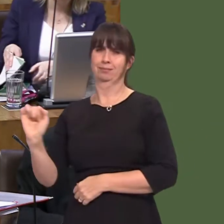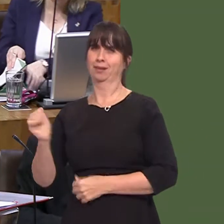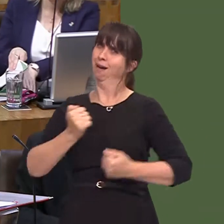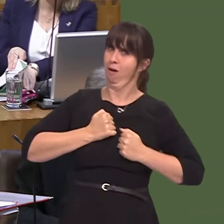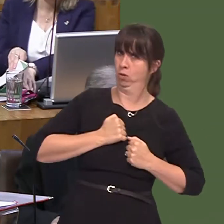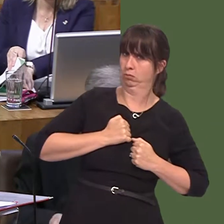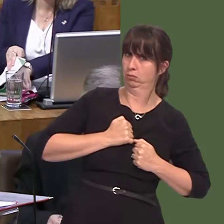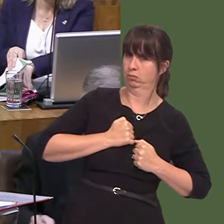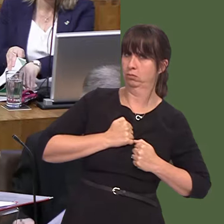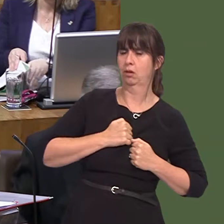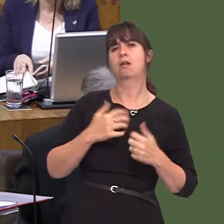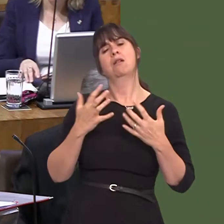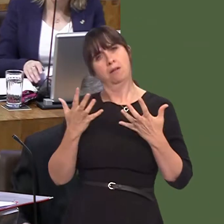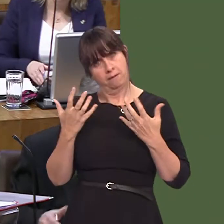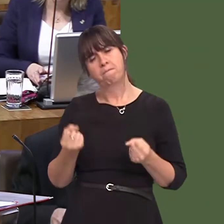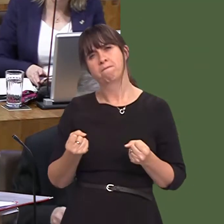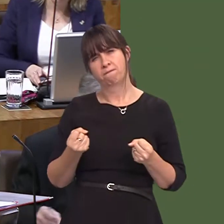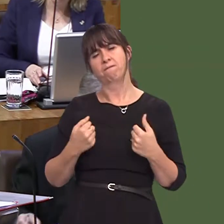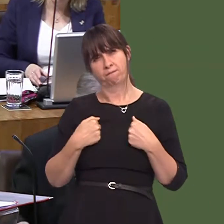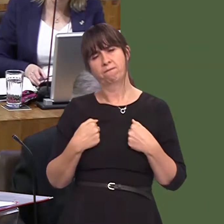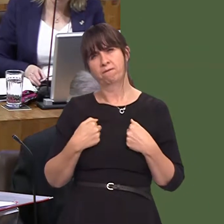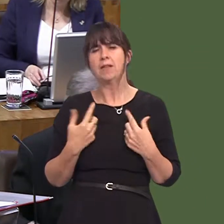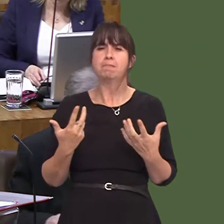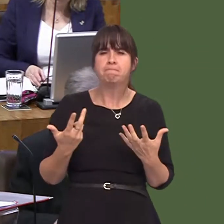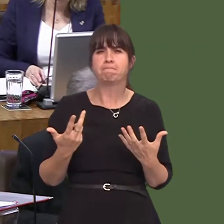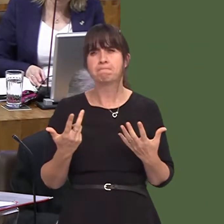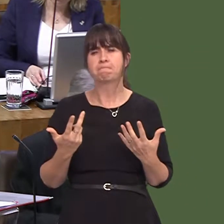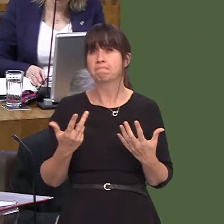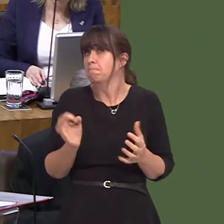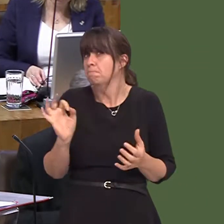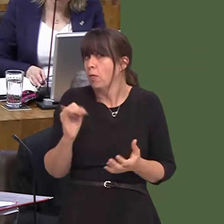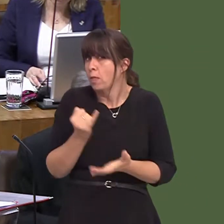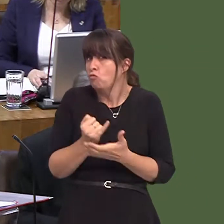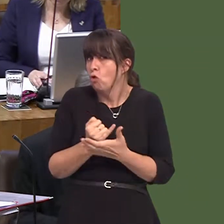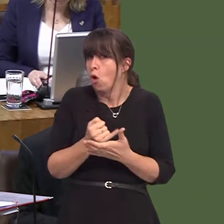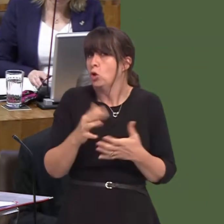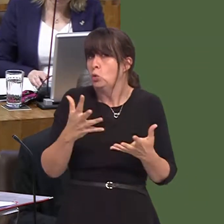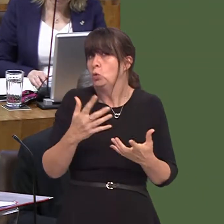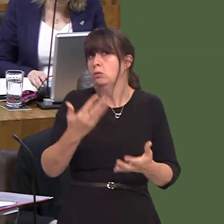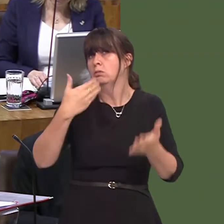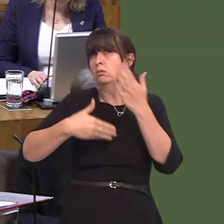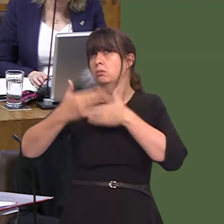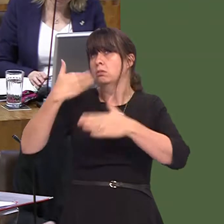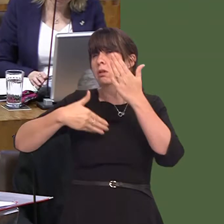For me, personally, there is nothing wrong in celebrating what we already have, because